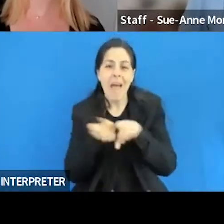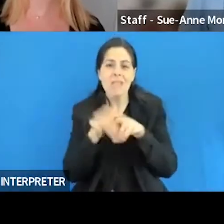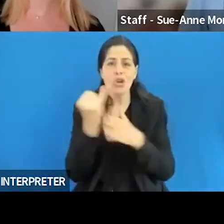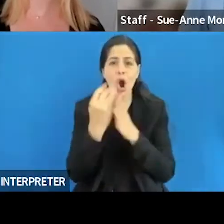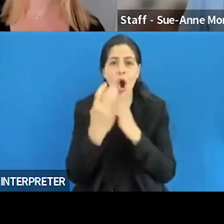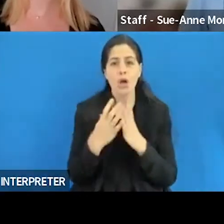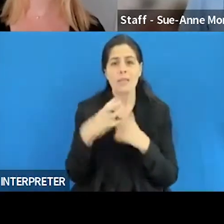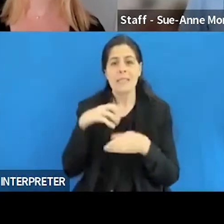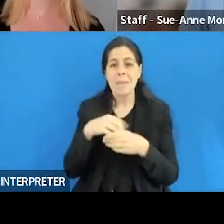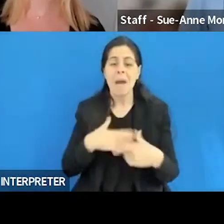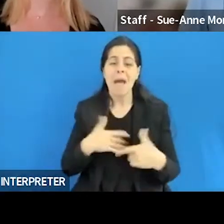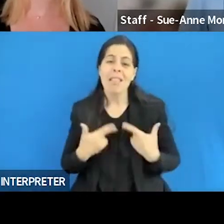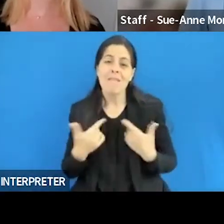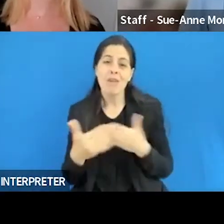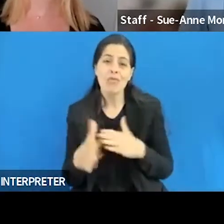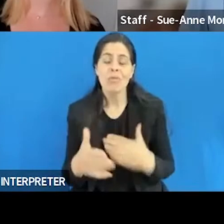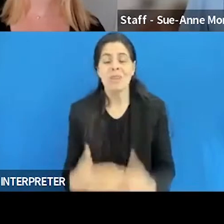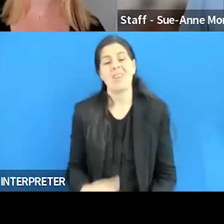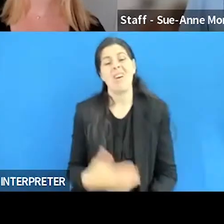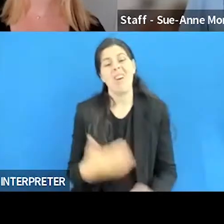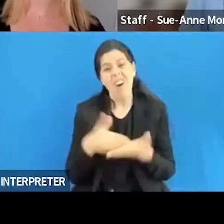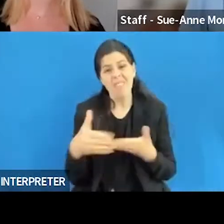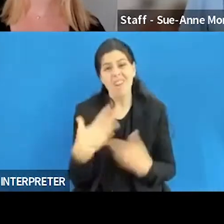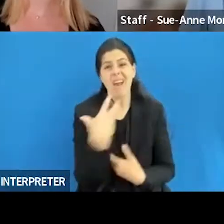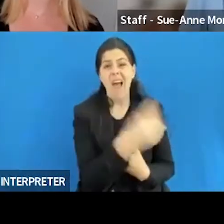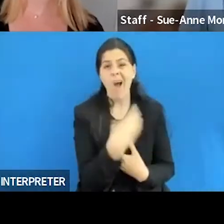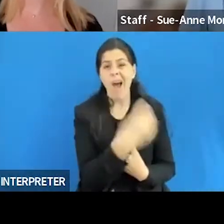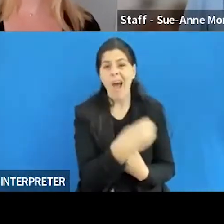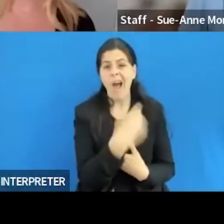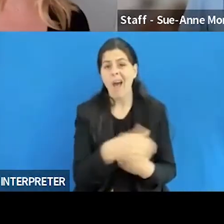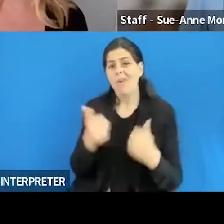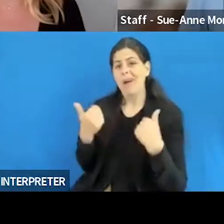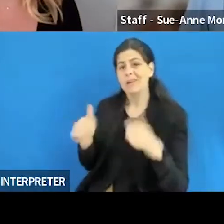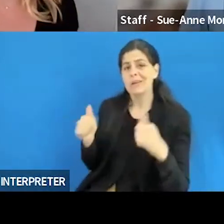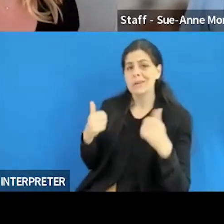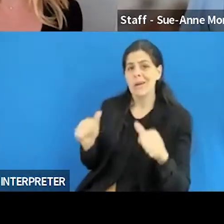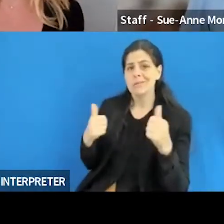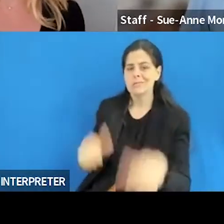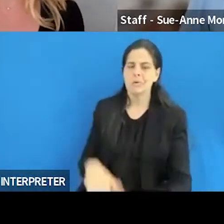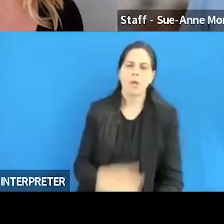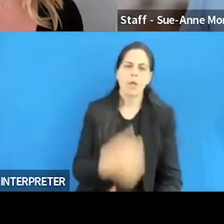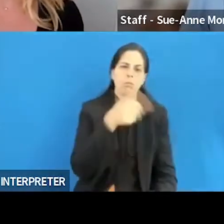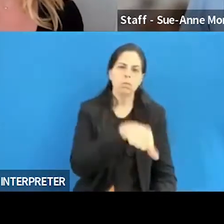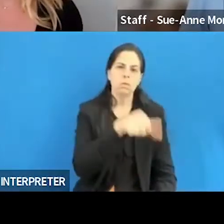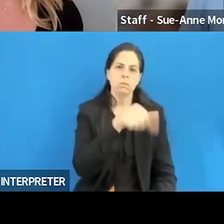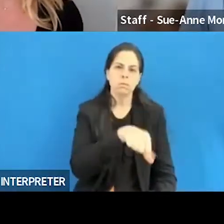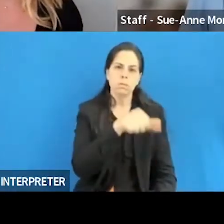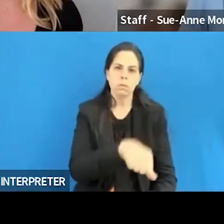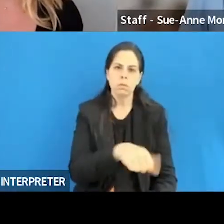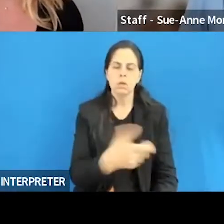when you go on auditions and we audition a lot and you don't get a role, you just wanna feel like you're creating something and putting something out there.